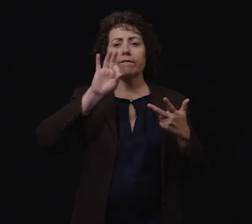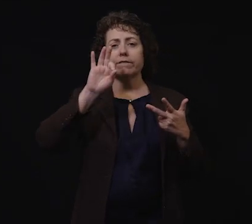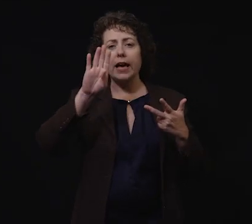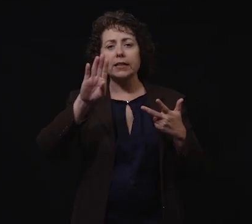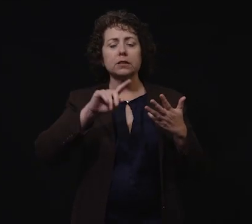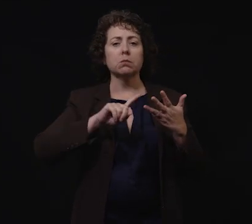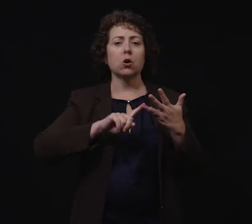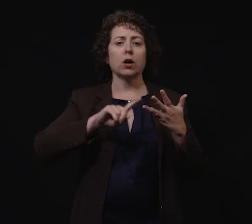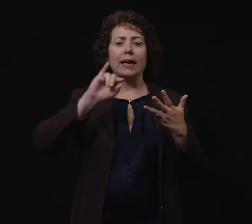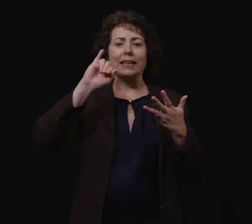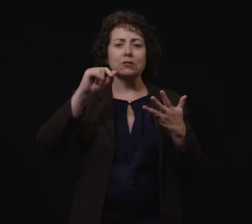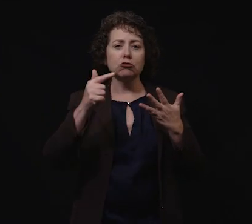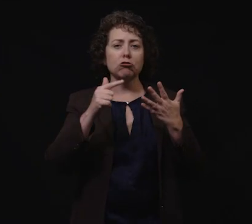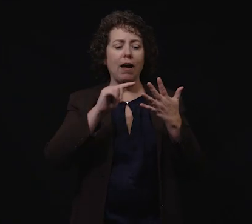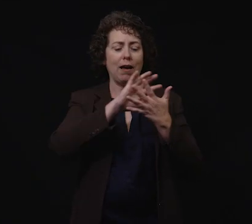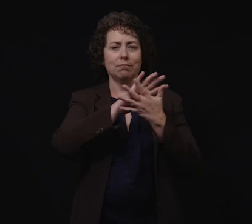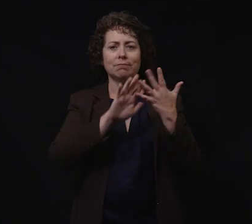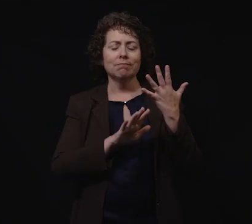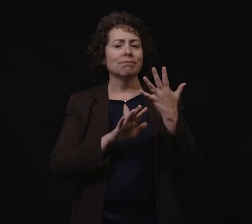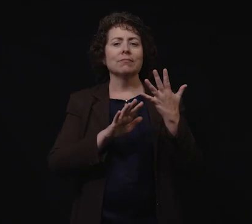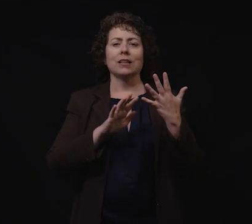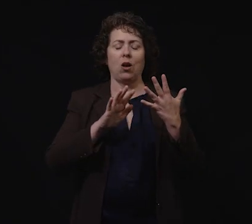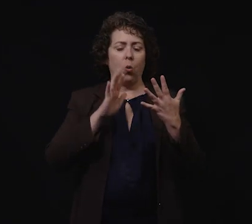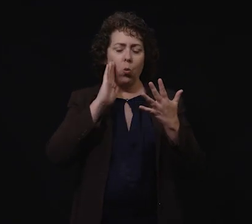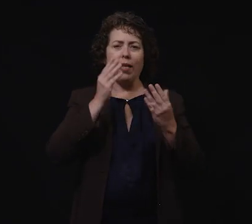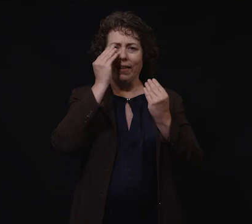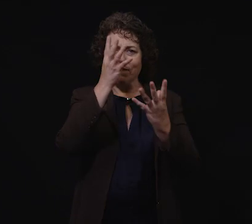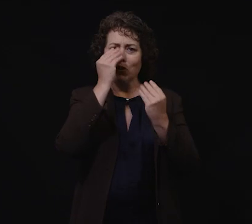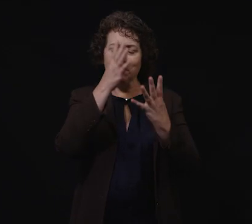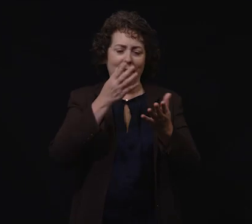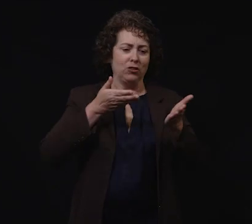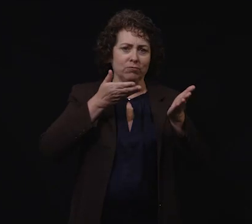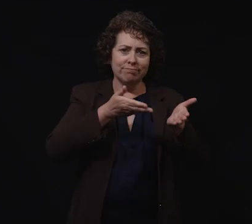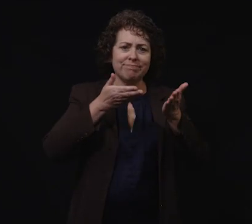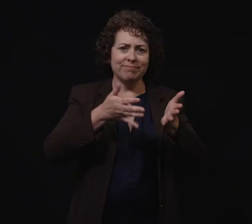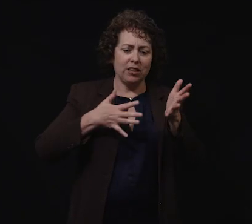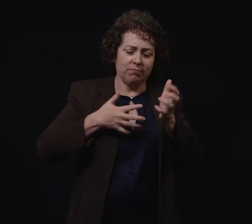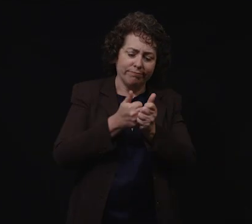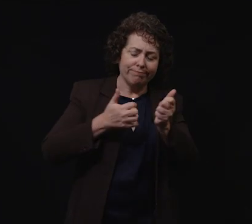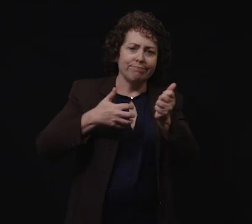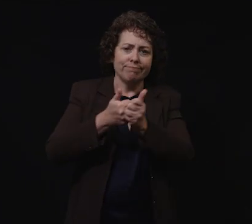Continually keep everybody updated. So again, please make sure that you stay informed as this storm